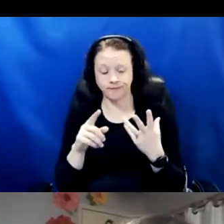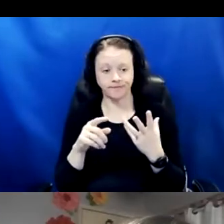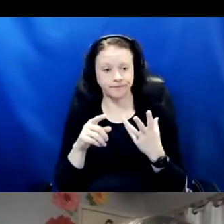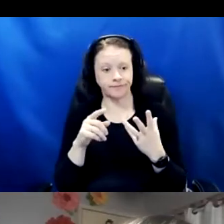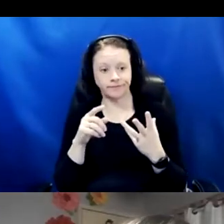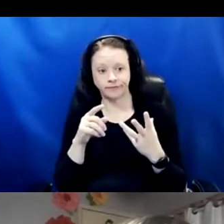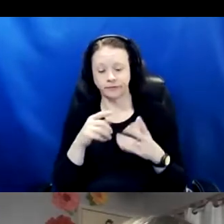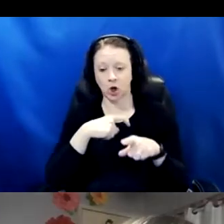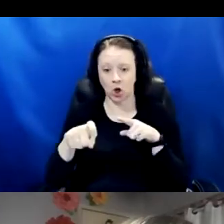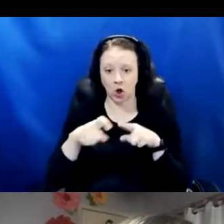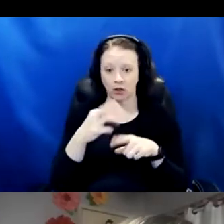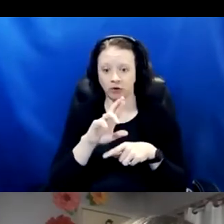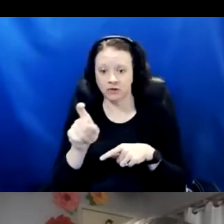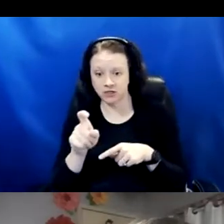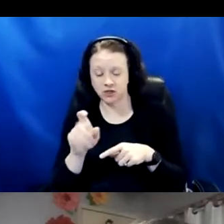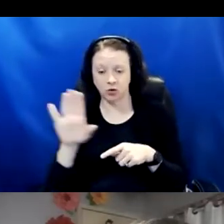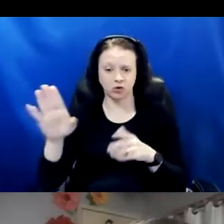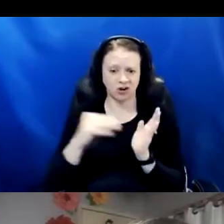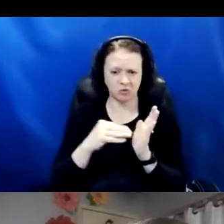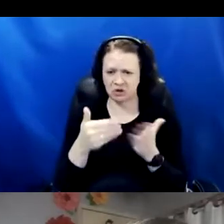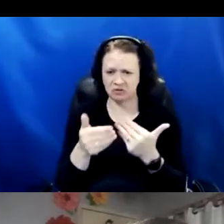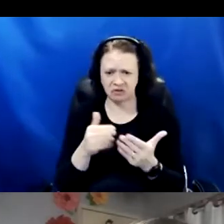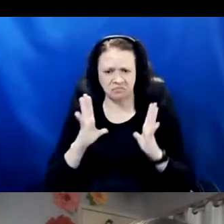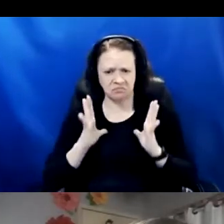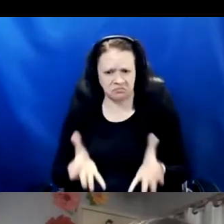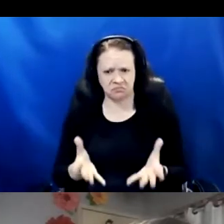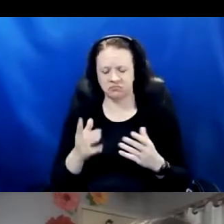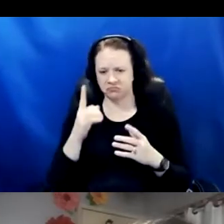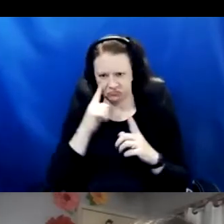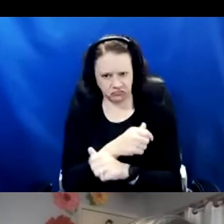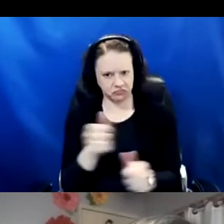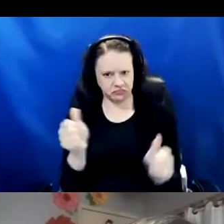that's great, too. You know, everyone should do what's best for them.